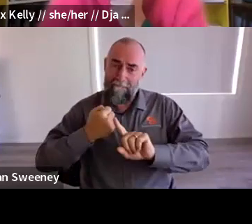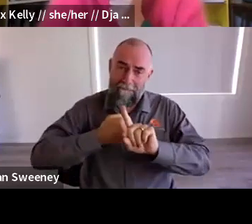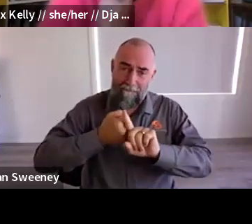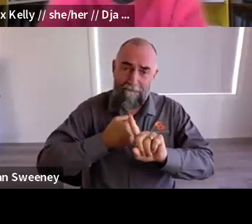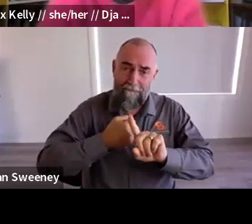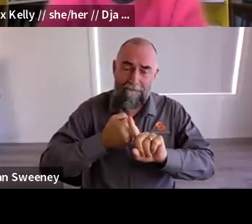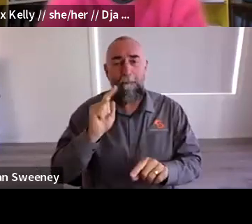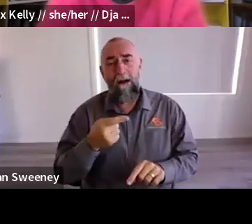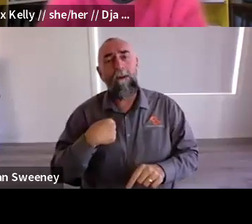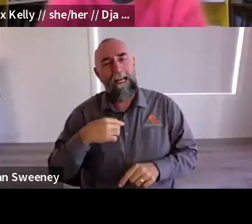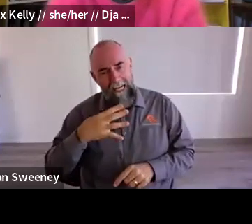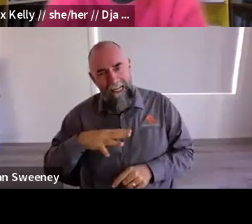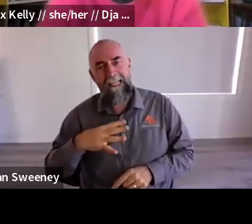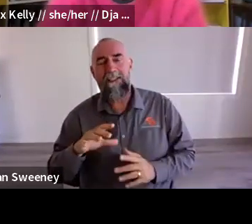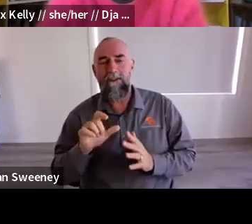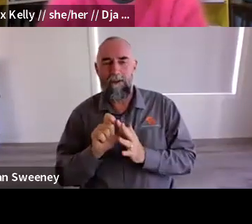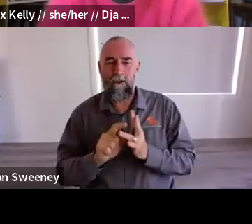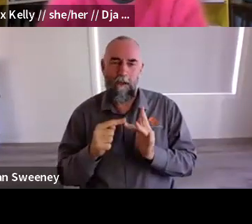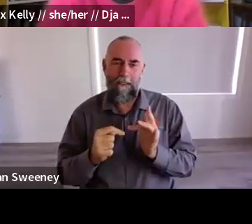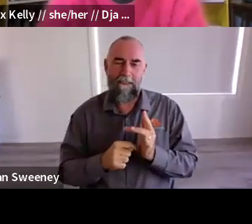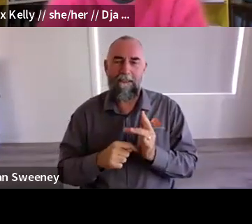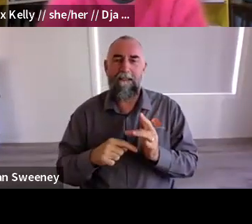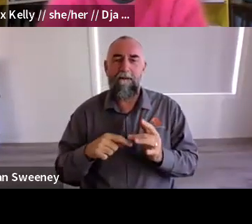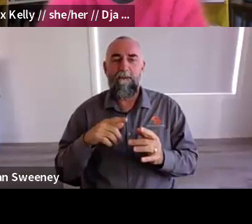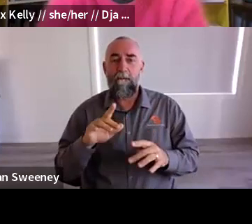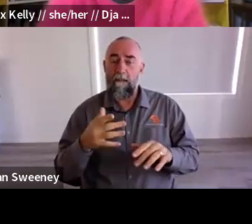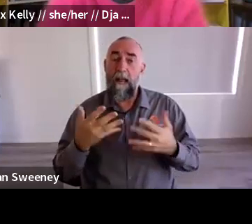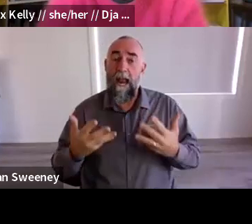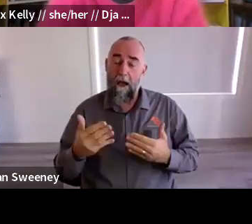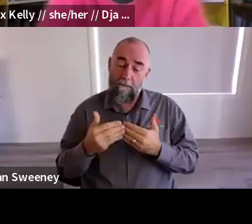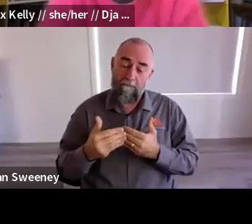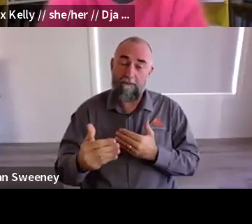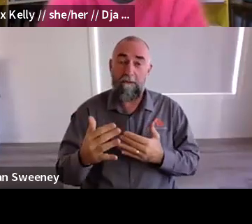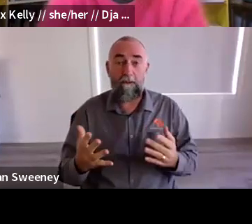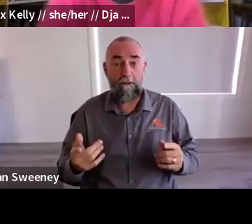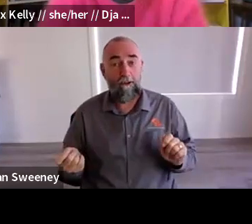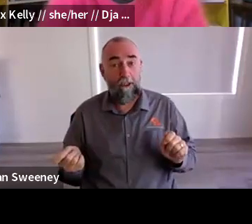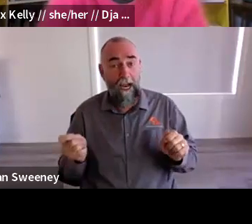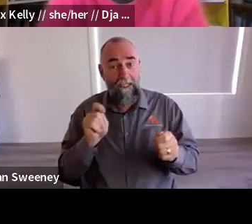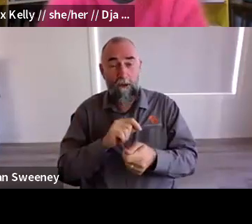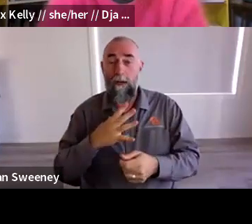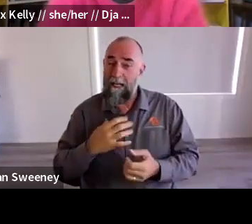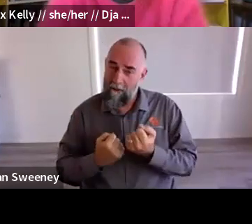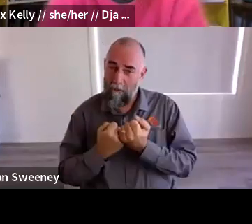leadership and compassion and putting your energy into this. I think the reluctant activist is a good way to frame. It but there's exciting change